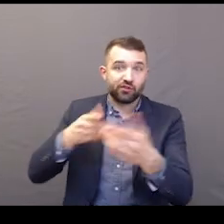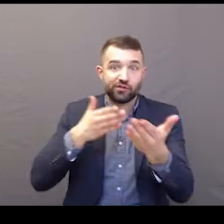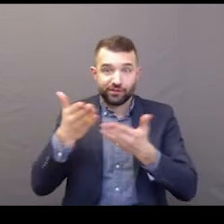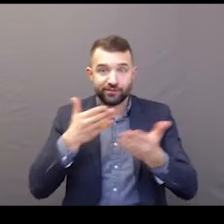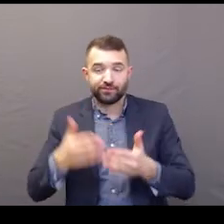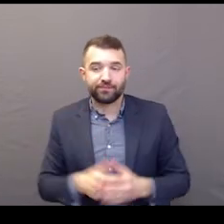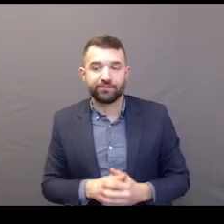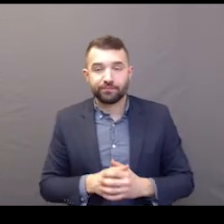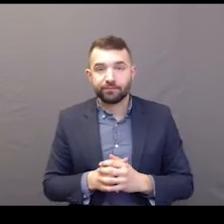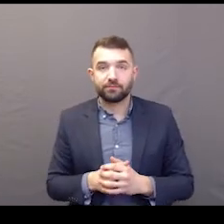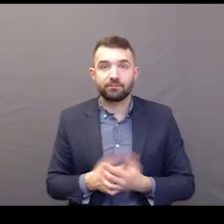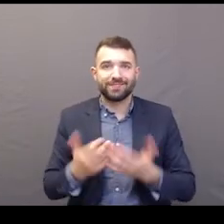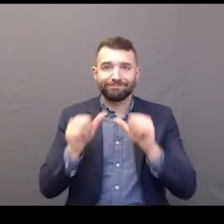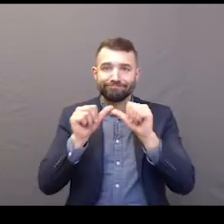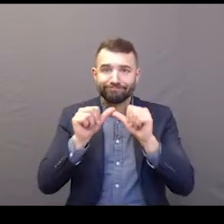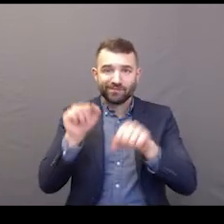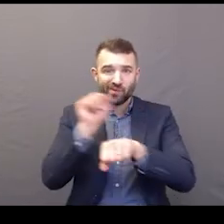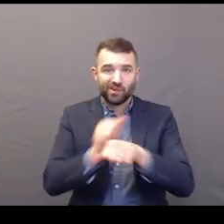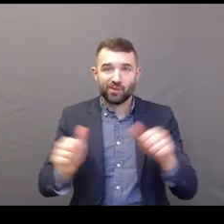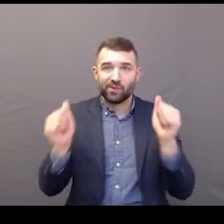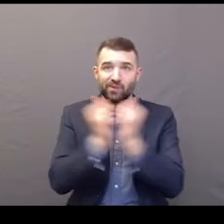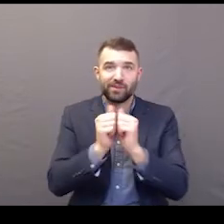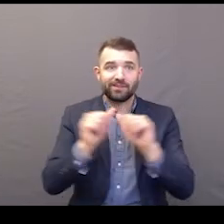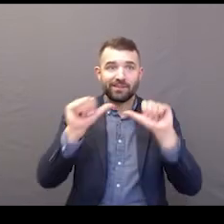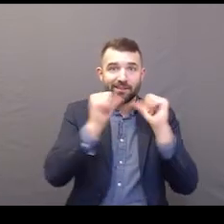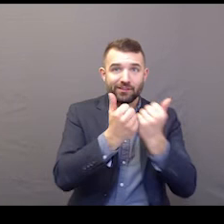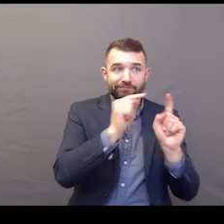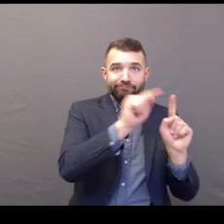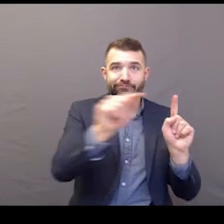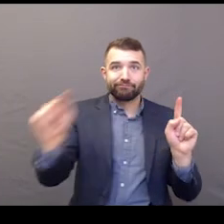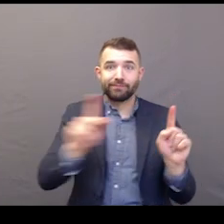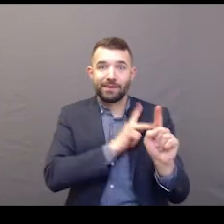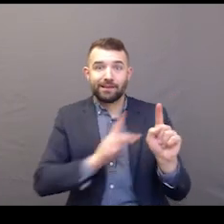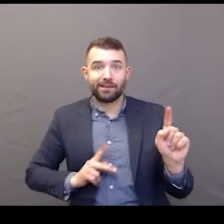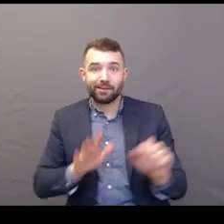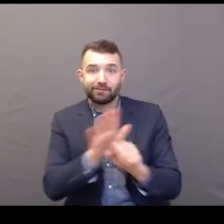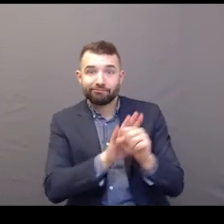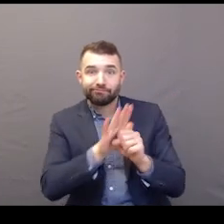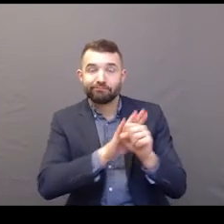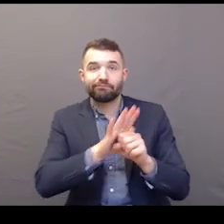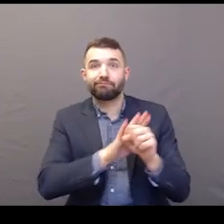We will continue to work closely with our transit agency partners, King County Metro and Community Transit, to determine how our services can best